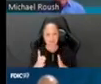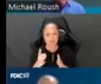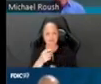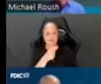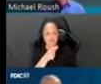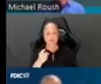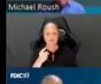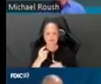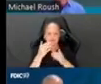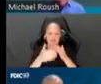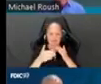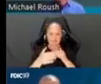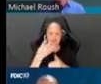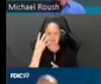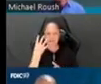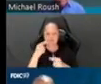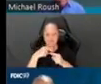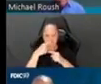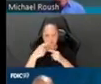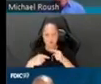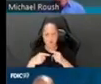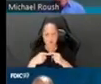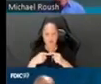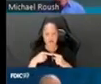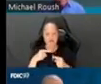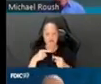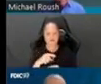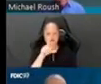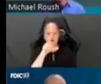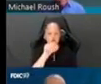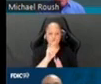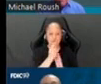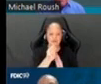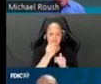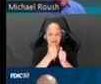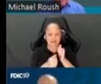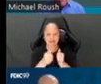complete the four rounds that account to 20 minutes each and make your minimum or something